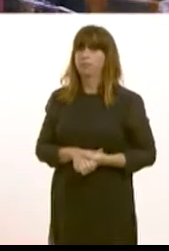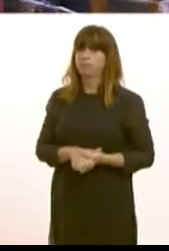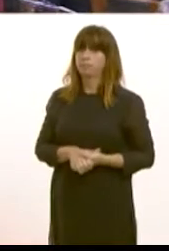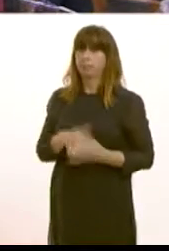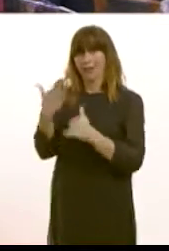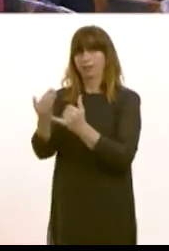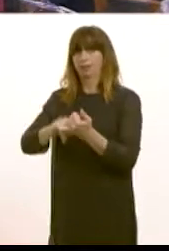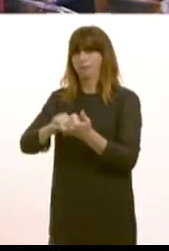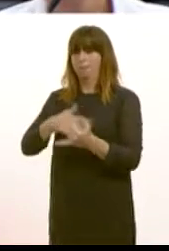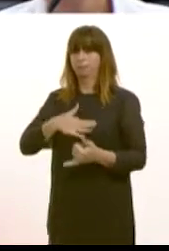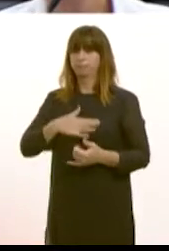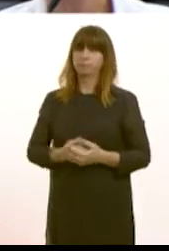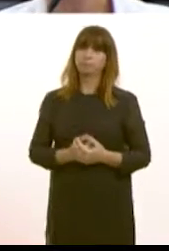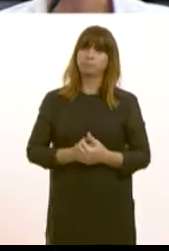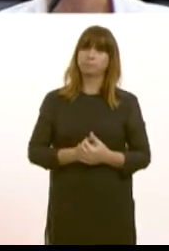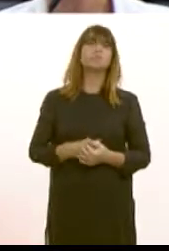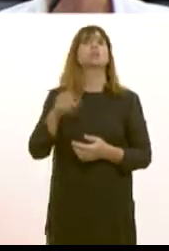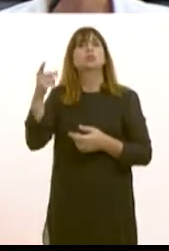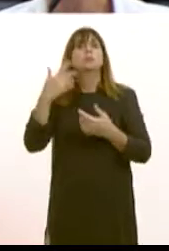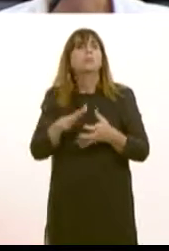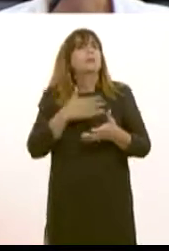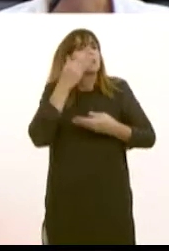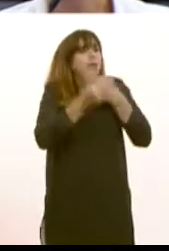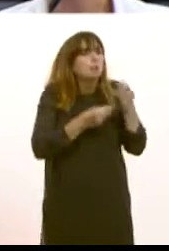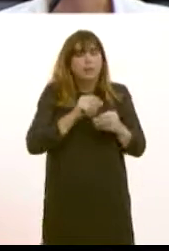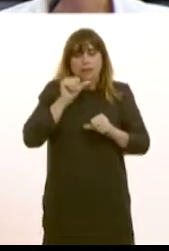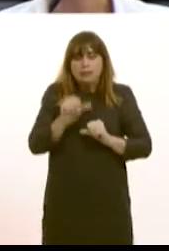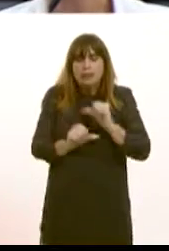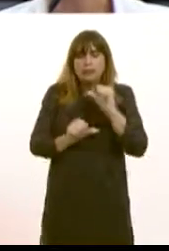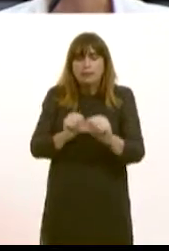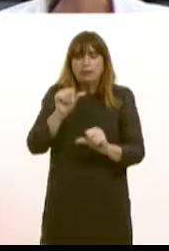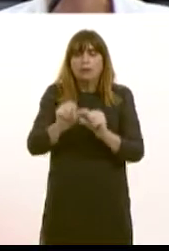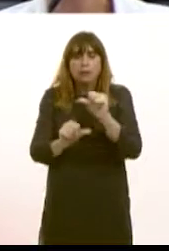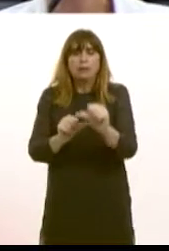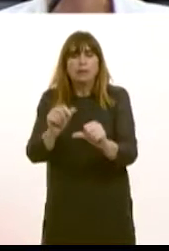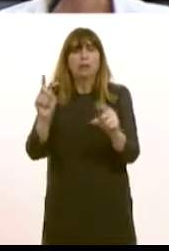Youíve outlined the next steps, youíve outlined what youíd like to see the Prime Minister